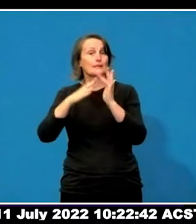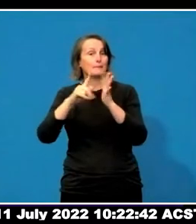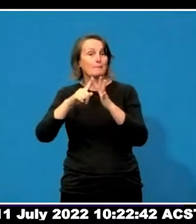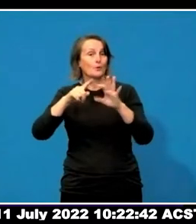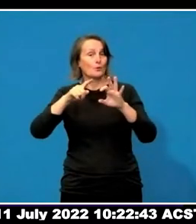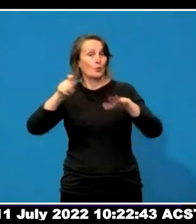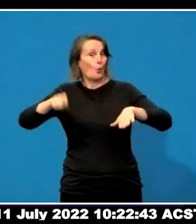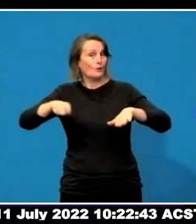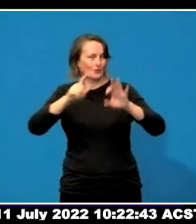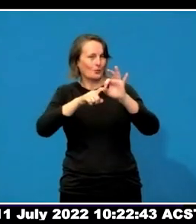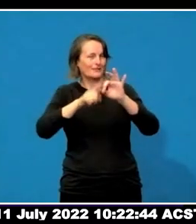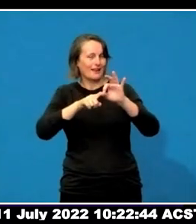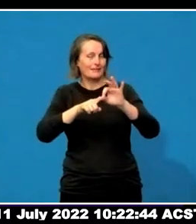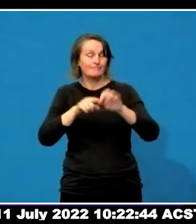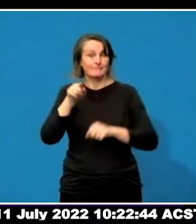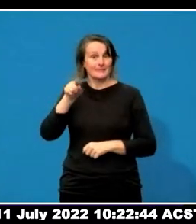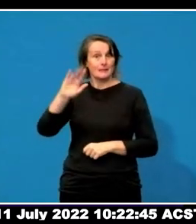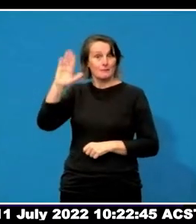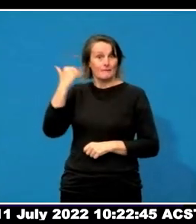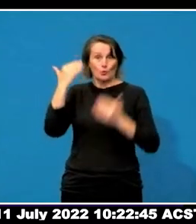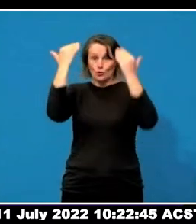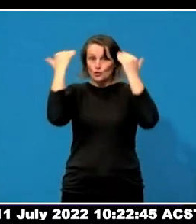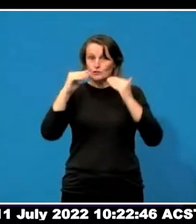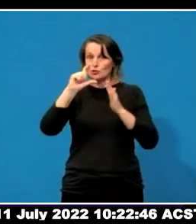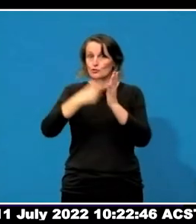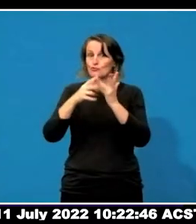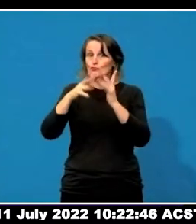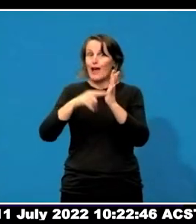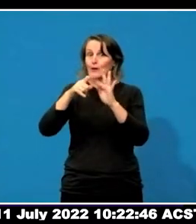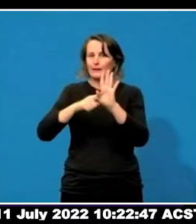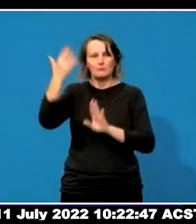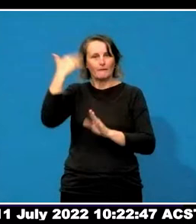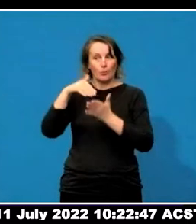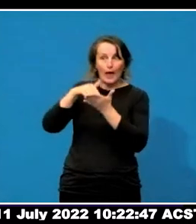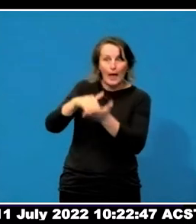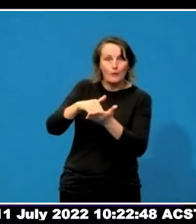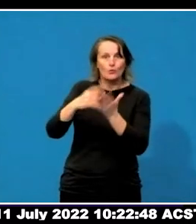Justice Crowley was Senior Counsel Assisting the Royal Commission at Public hearings 8 and